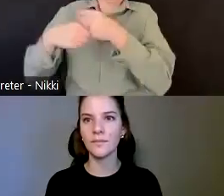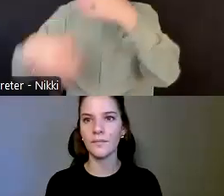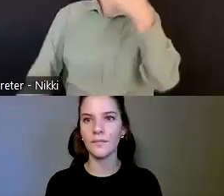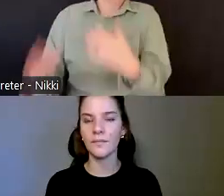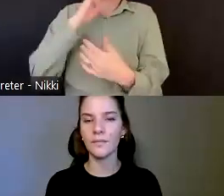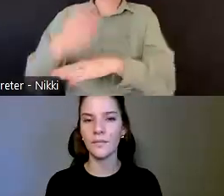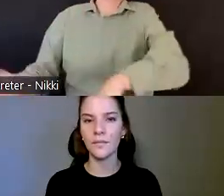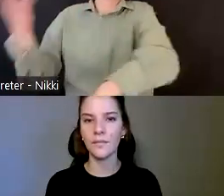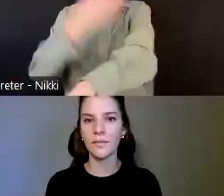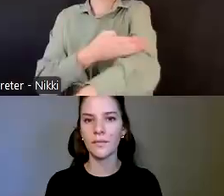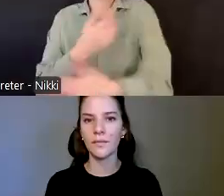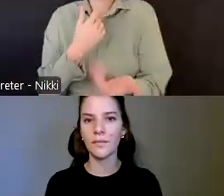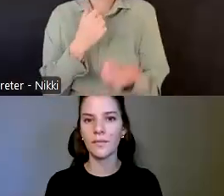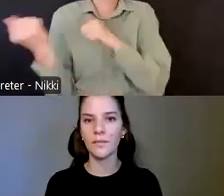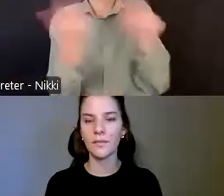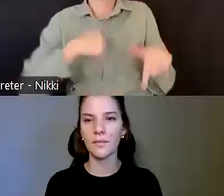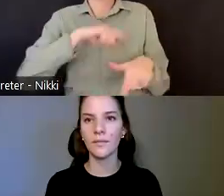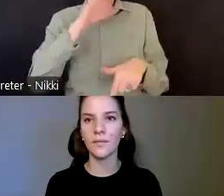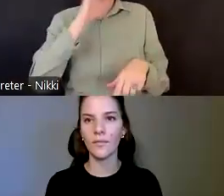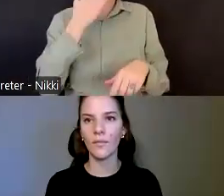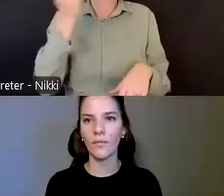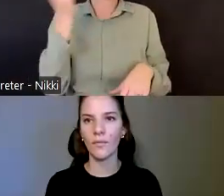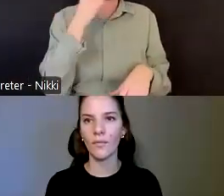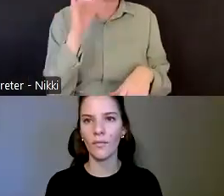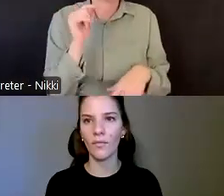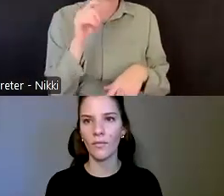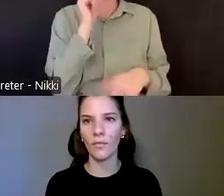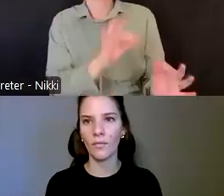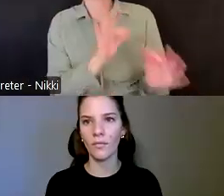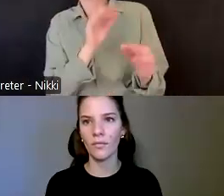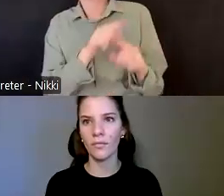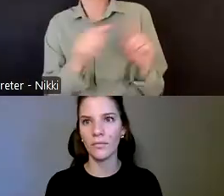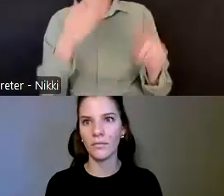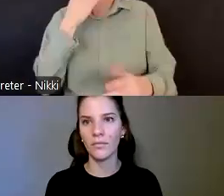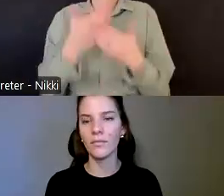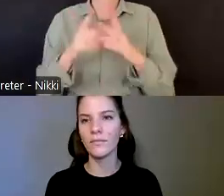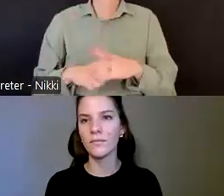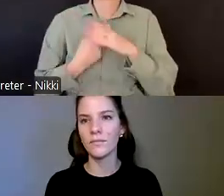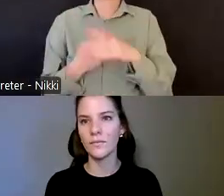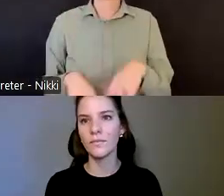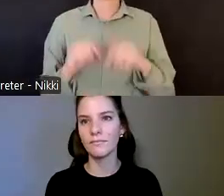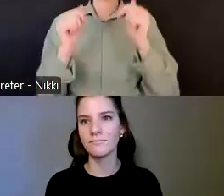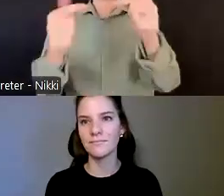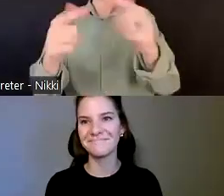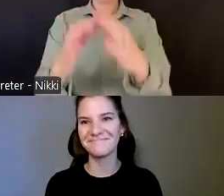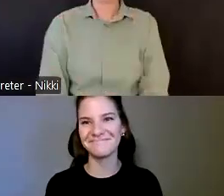better off. Is it going to be perfect? No. But is it is it a step? I think. Yeah. Thanks so much for